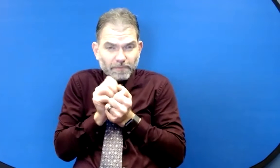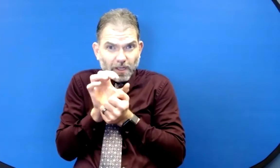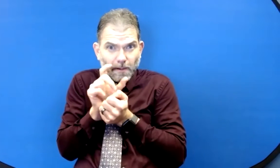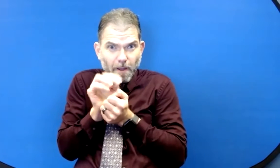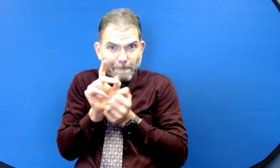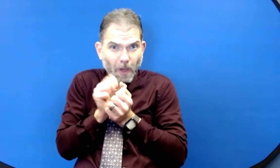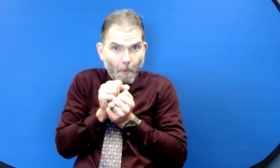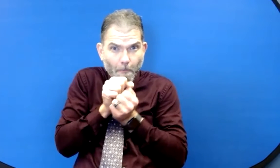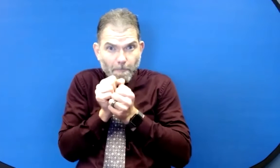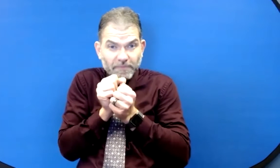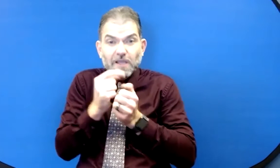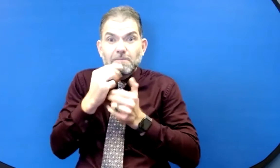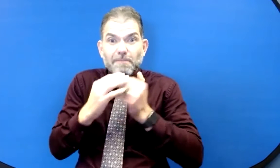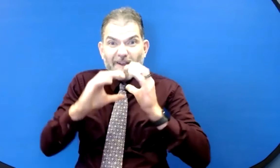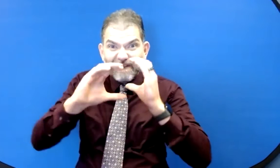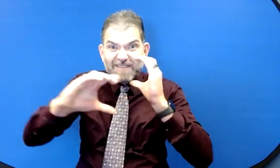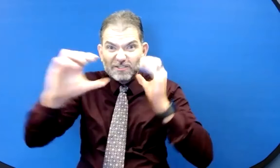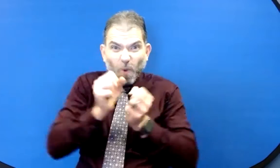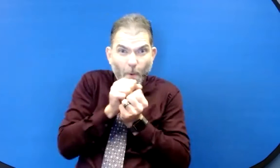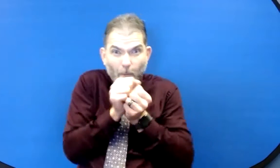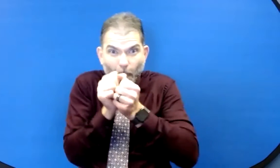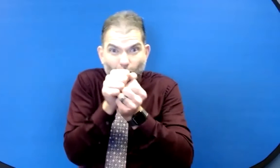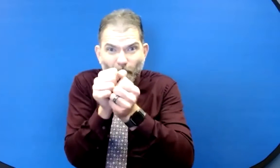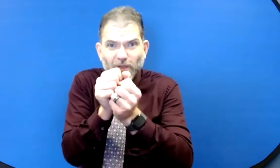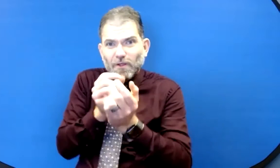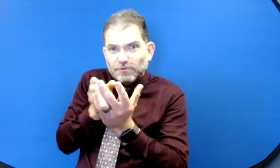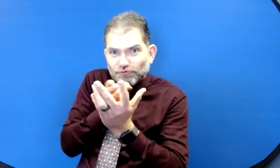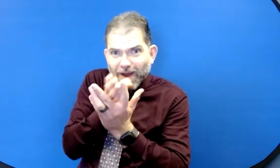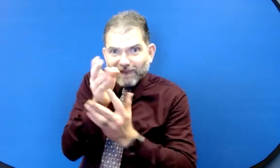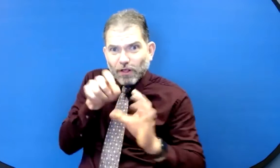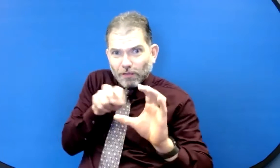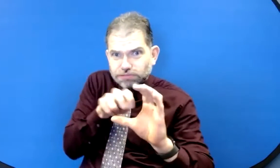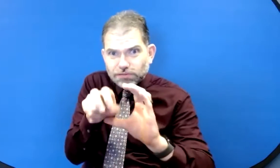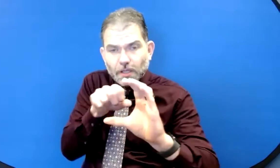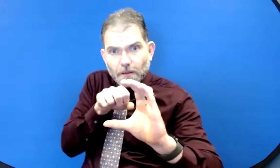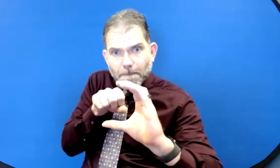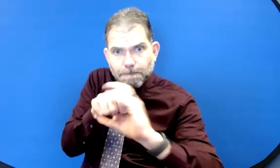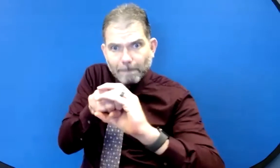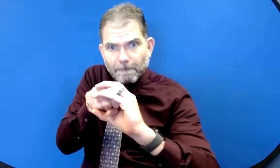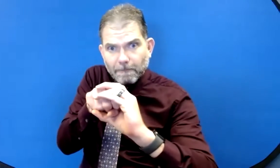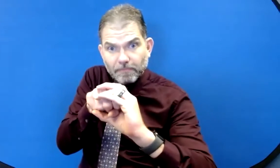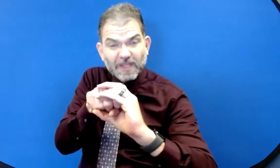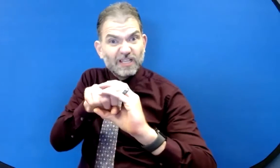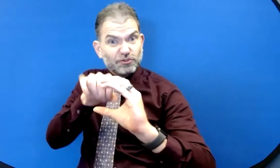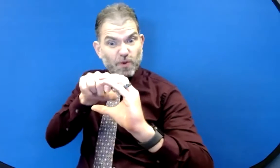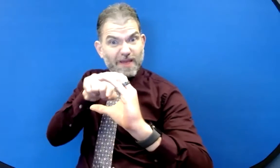ASL Interpreter: where red blood cells start to gather together, collect together as they travel through the blood